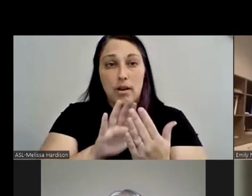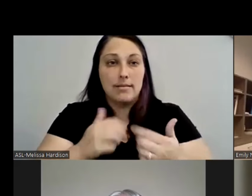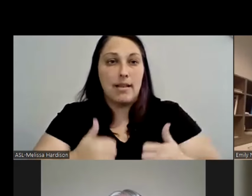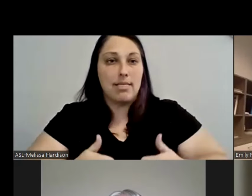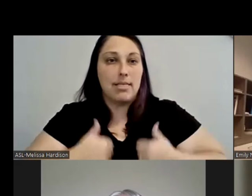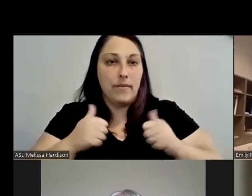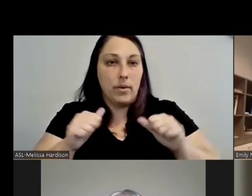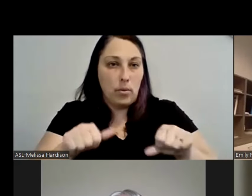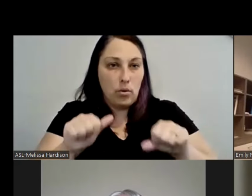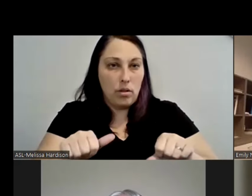Back another.